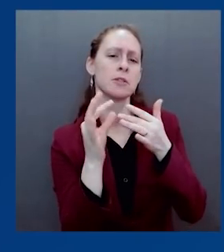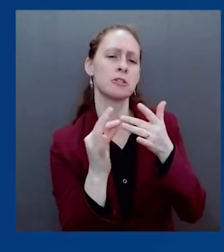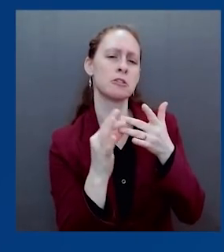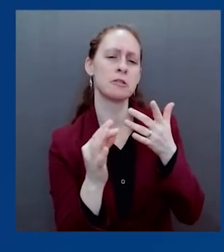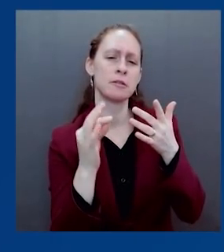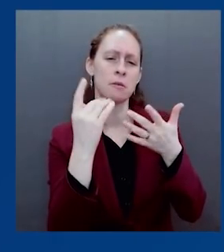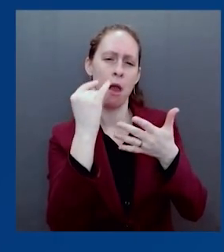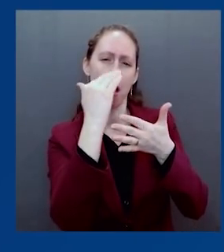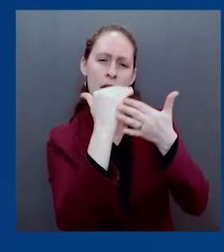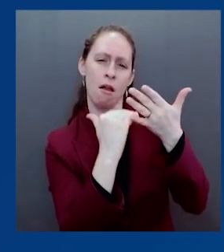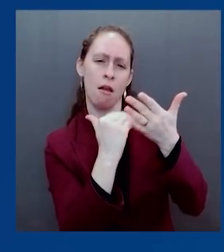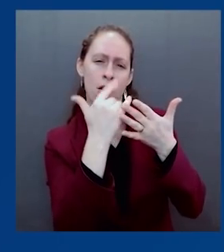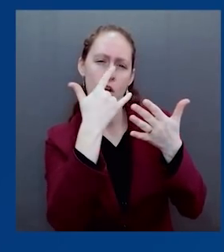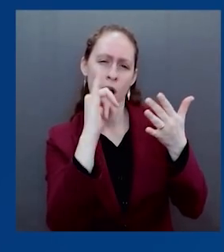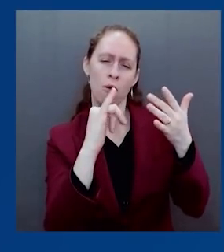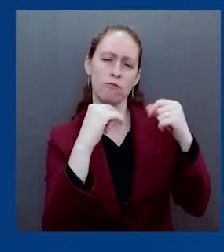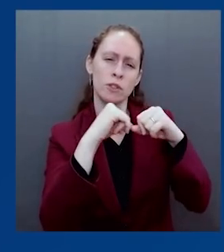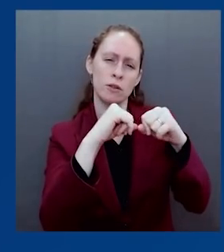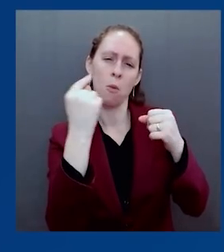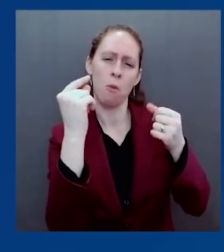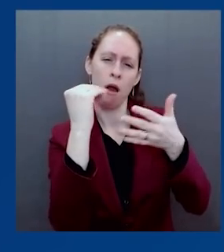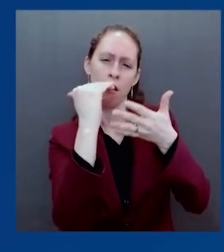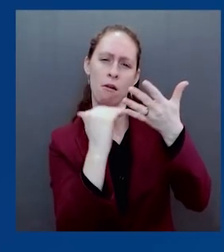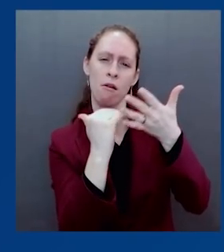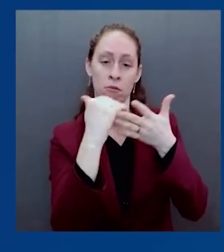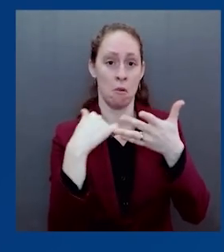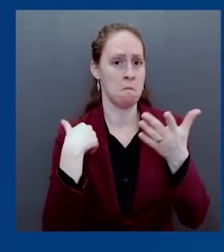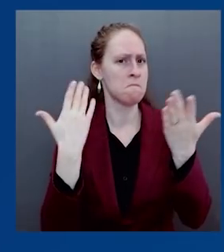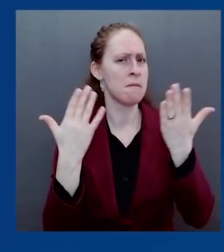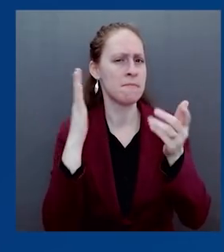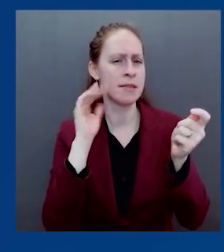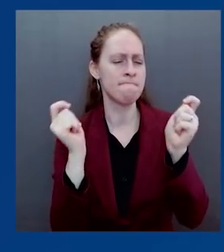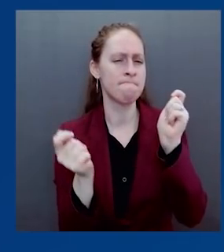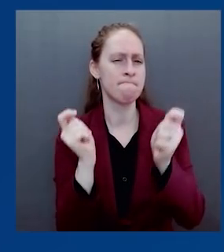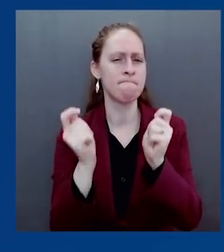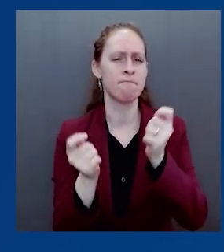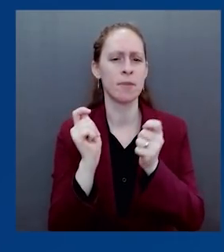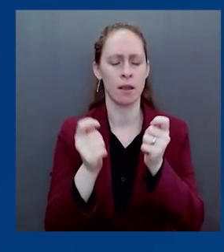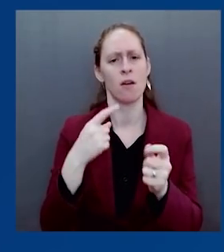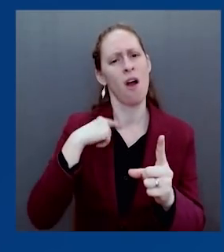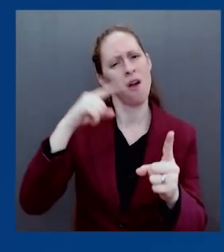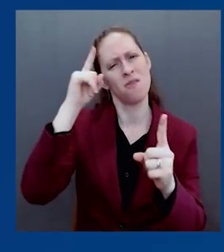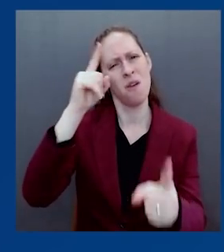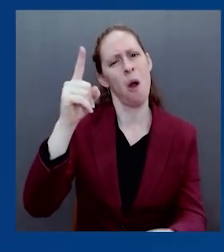of protection different masks provide. And we want to provide Americans the best and most updated information